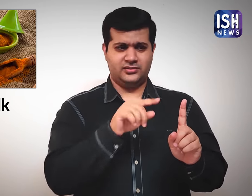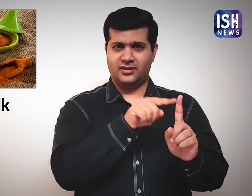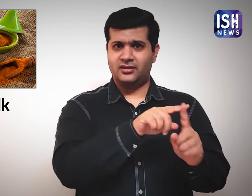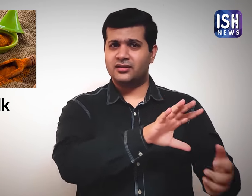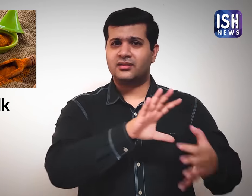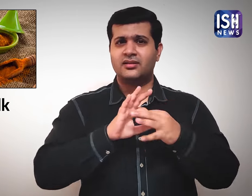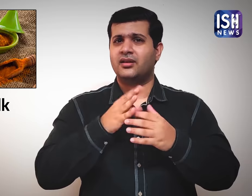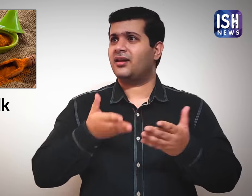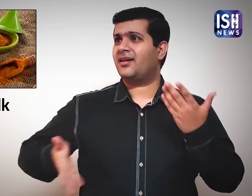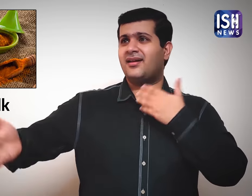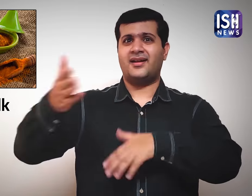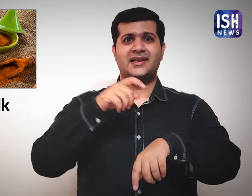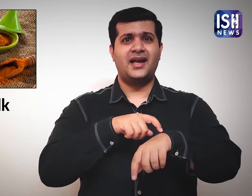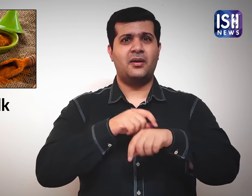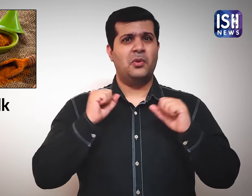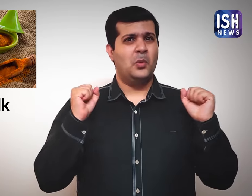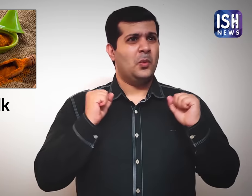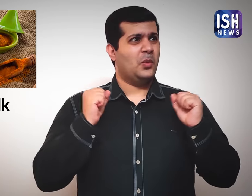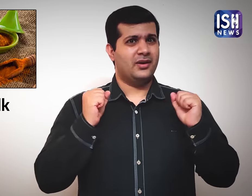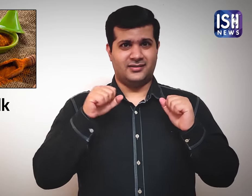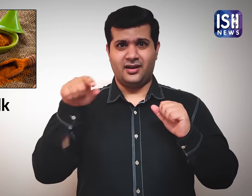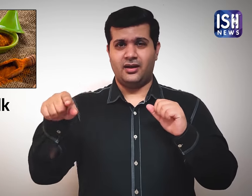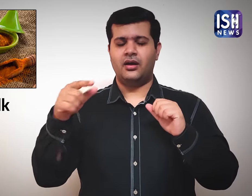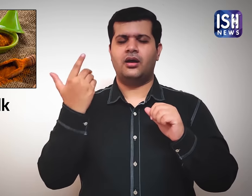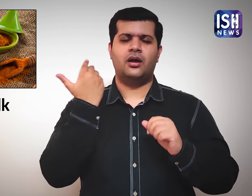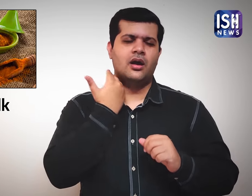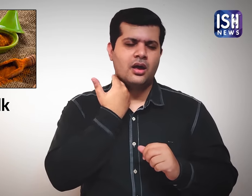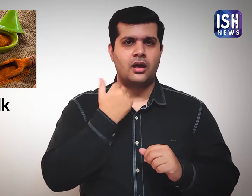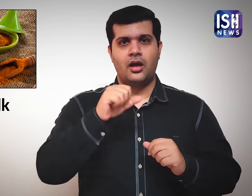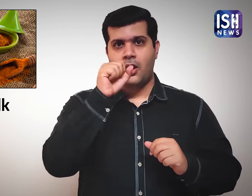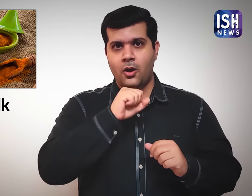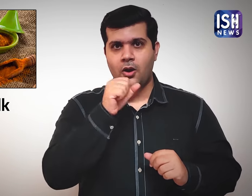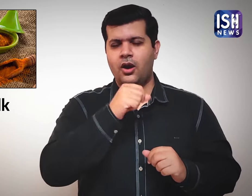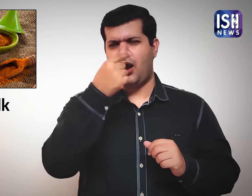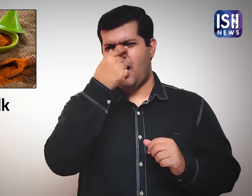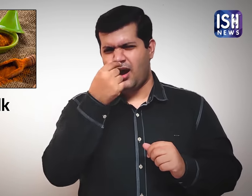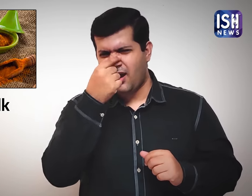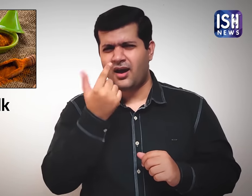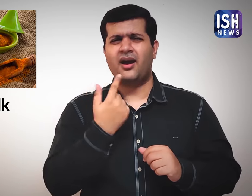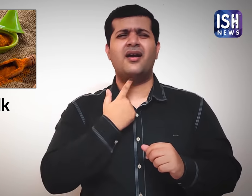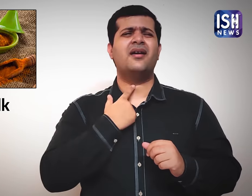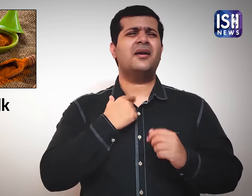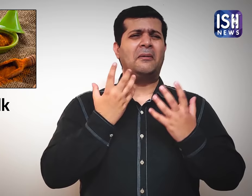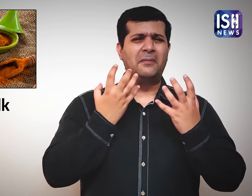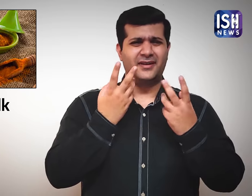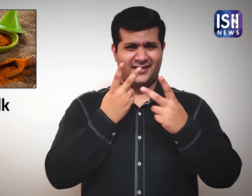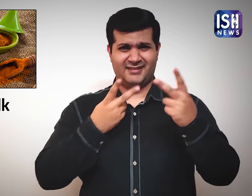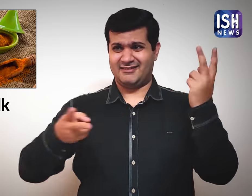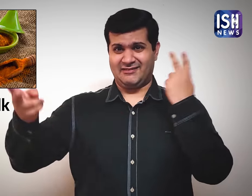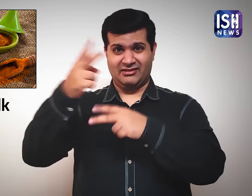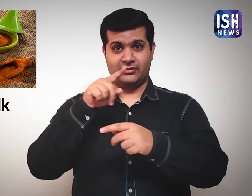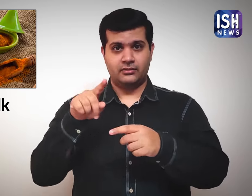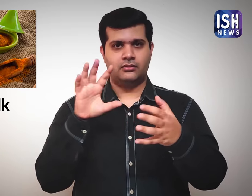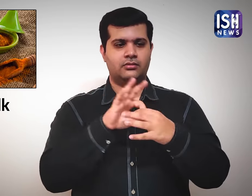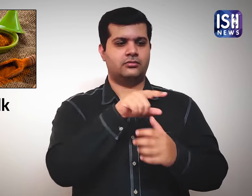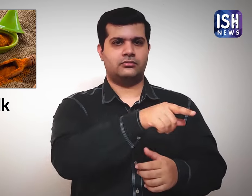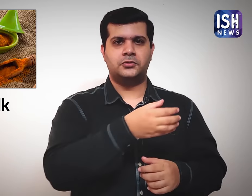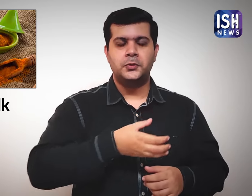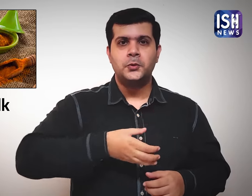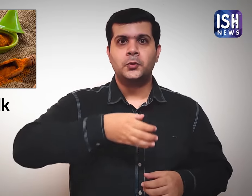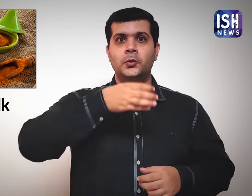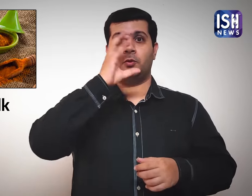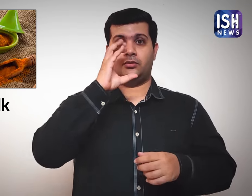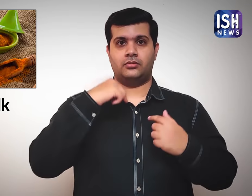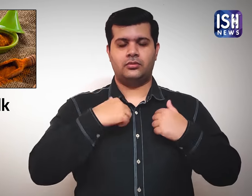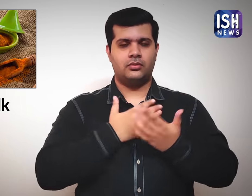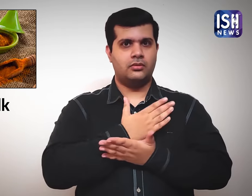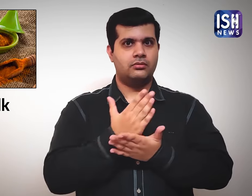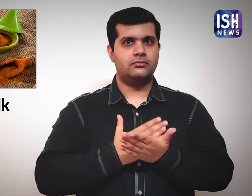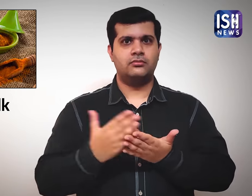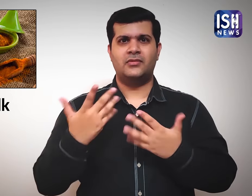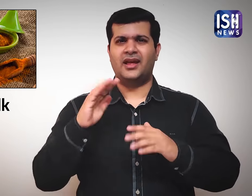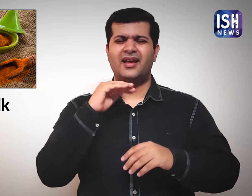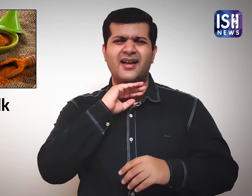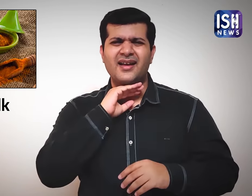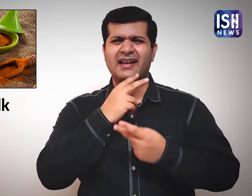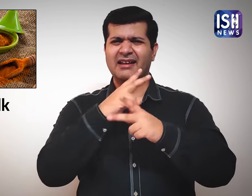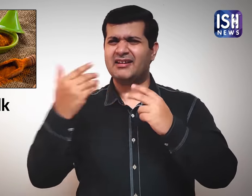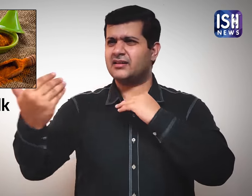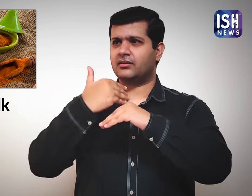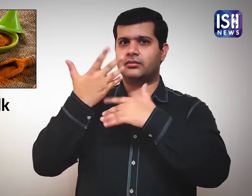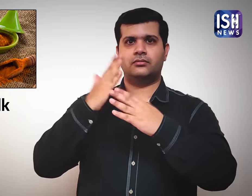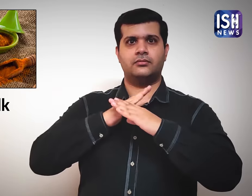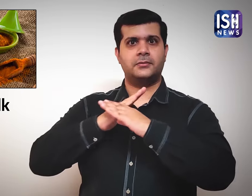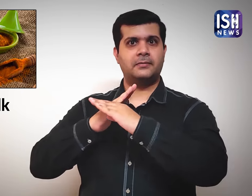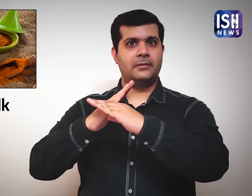Turmeric milk is very useful in winter to treat and prevent cough, cold, sore throat.